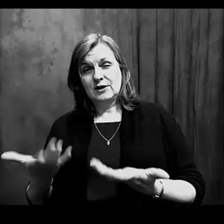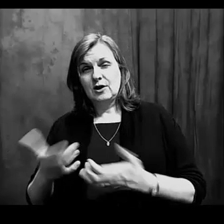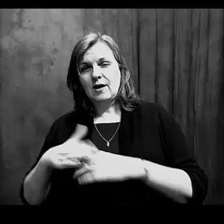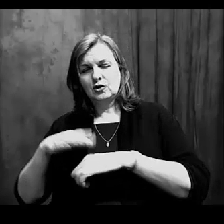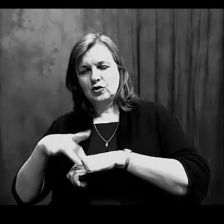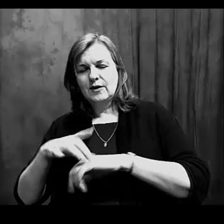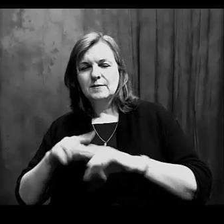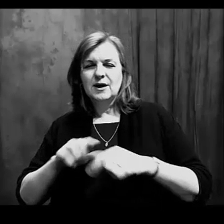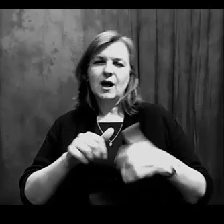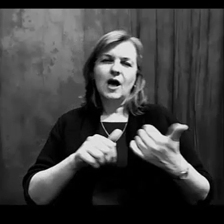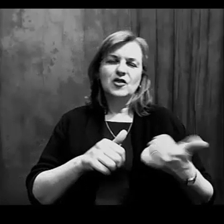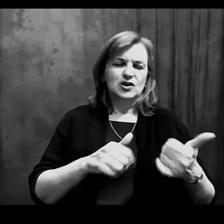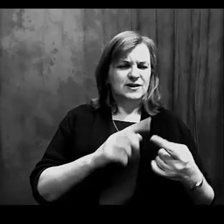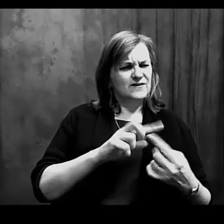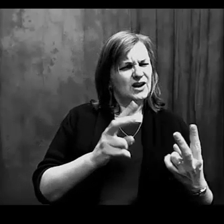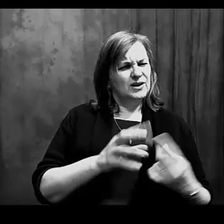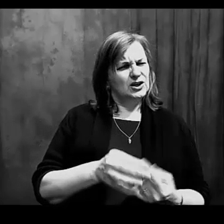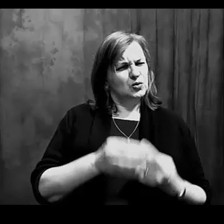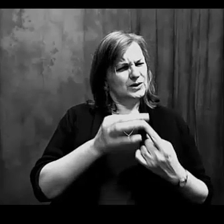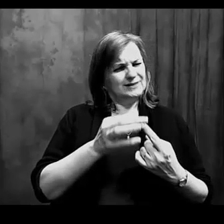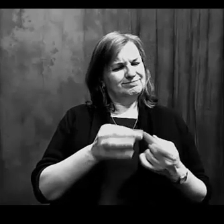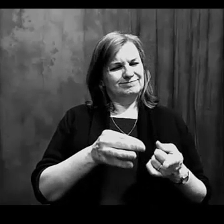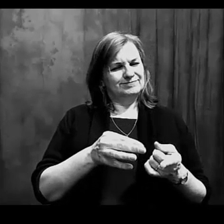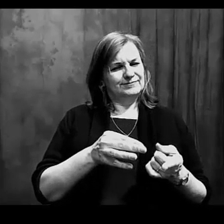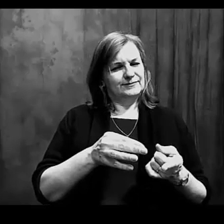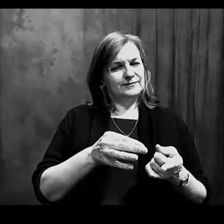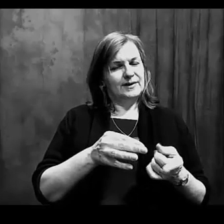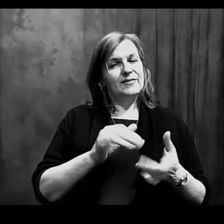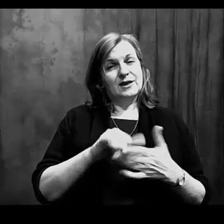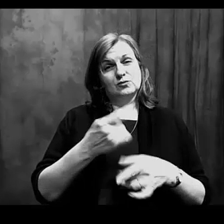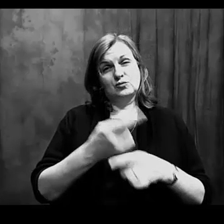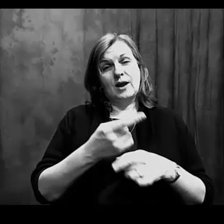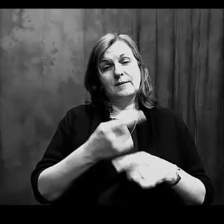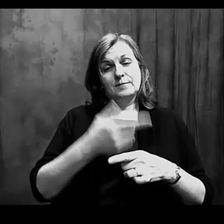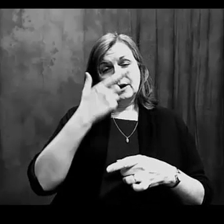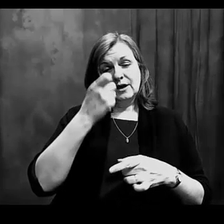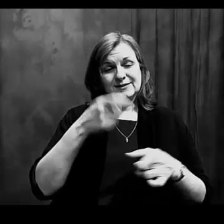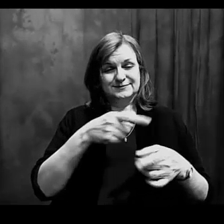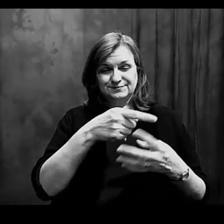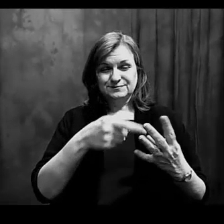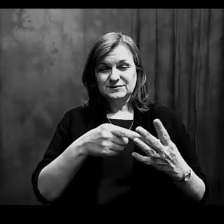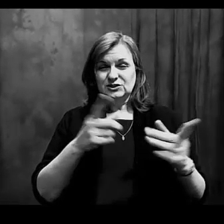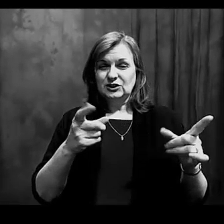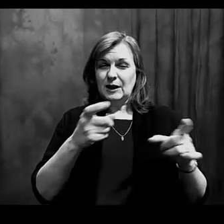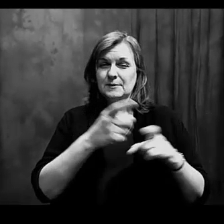of them are going to look very unique to you as well they should these are